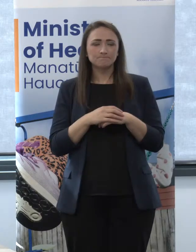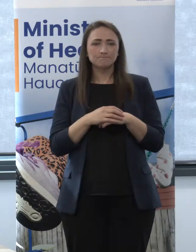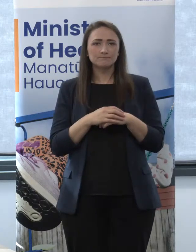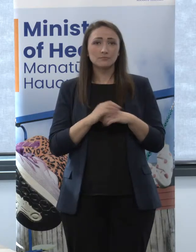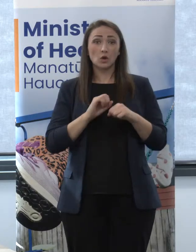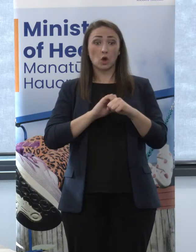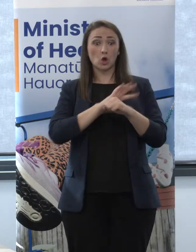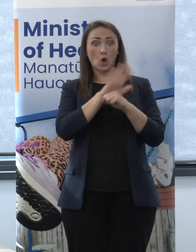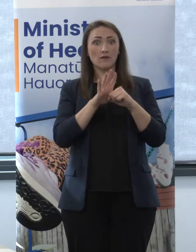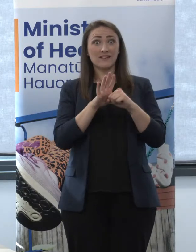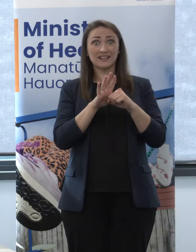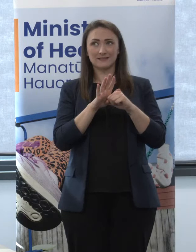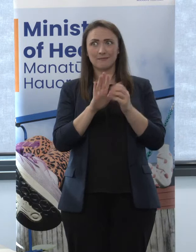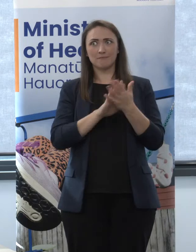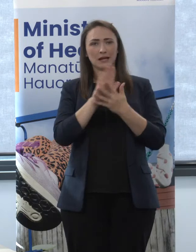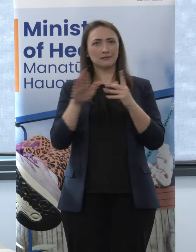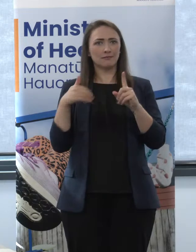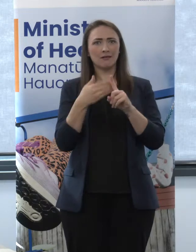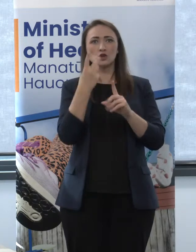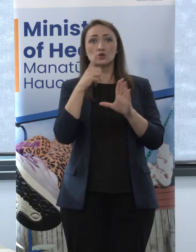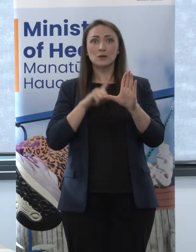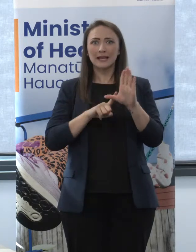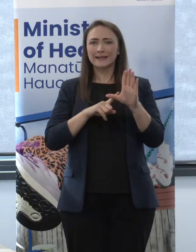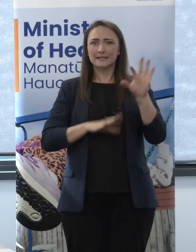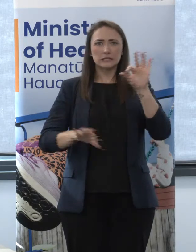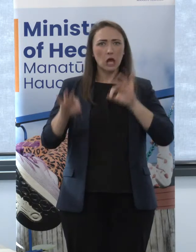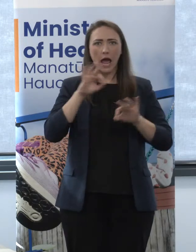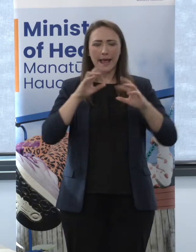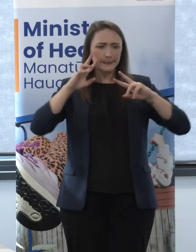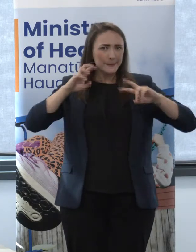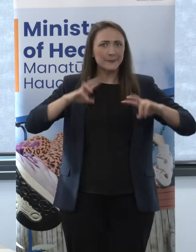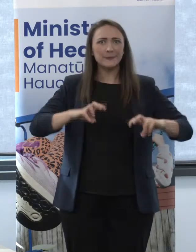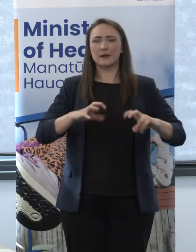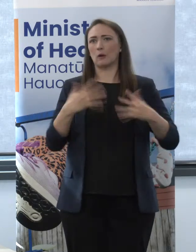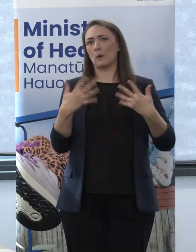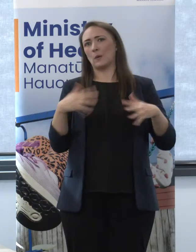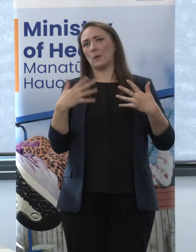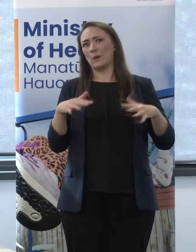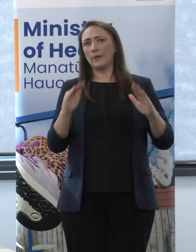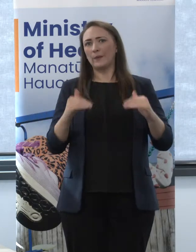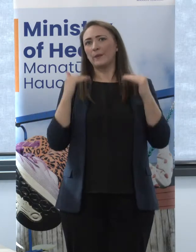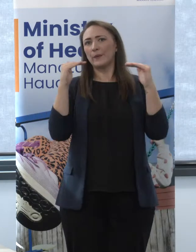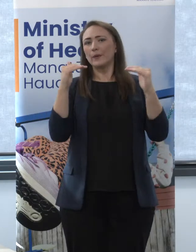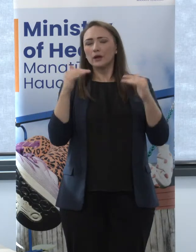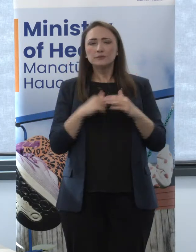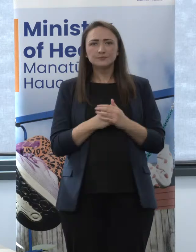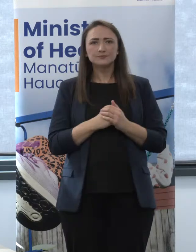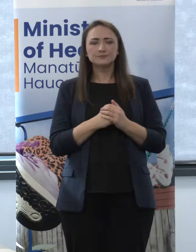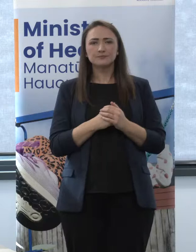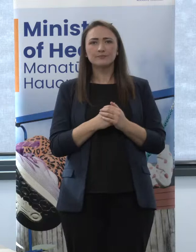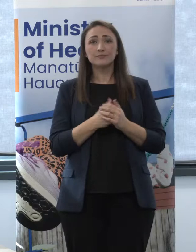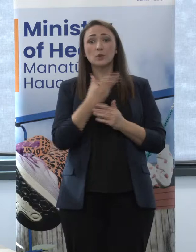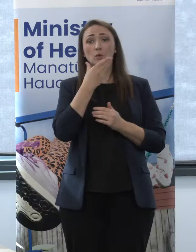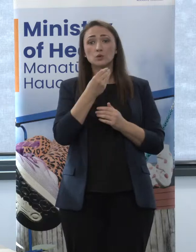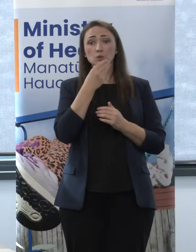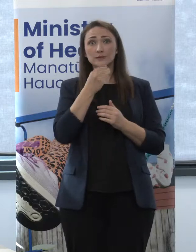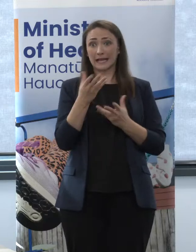response.